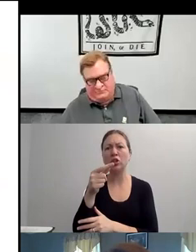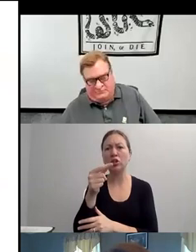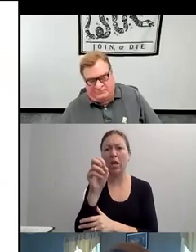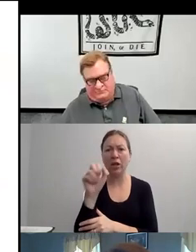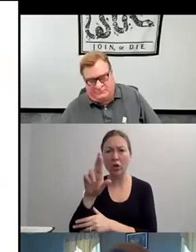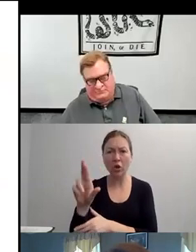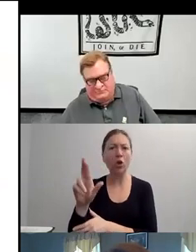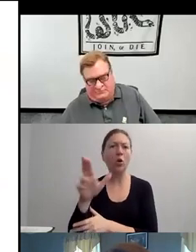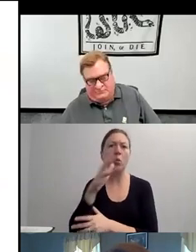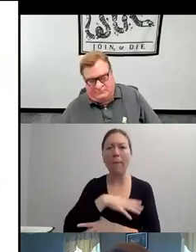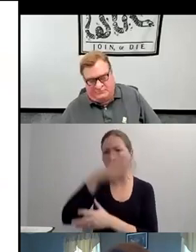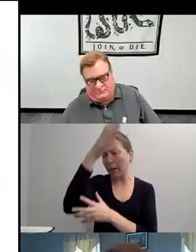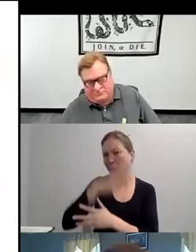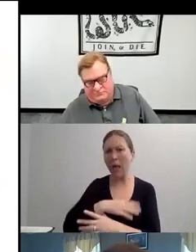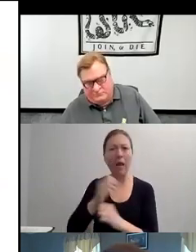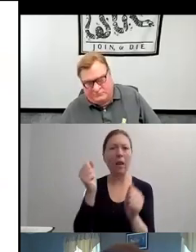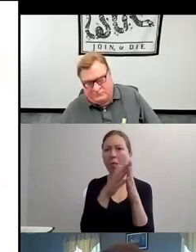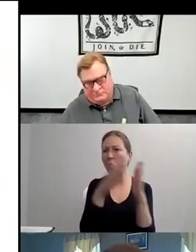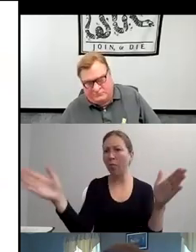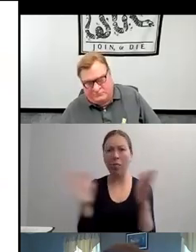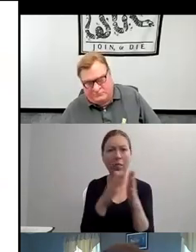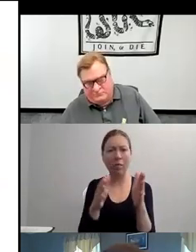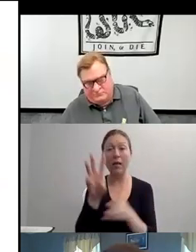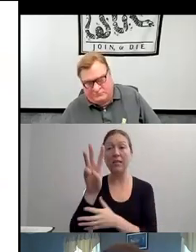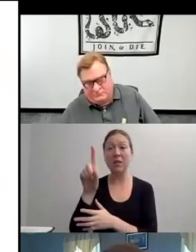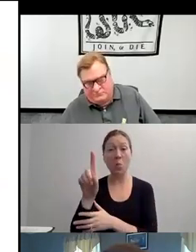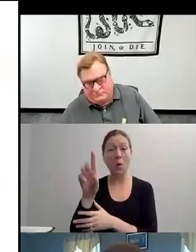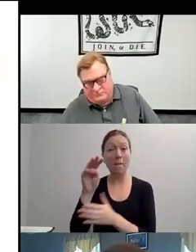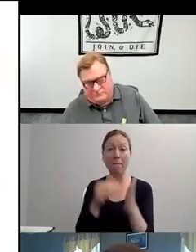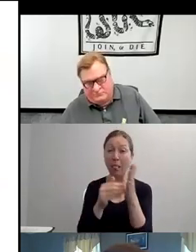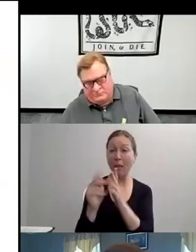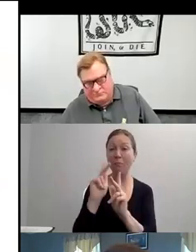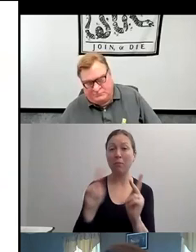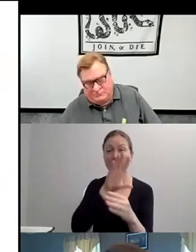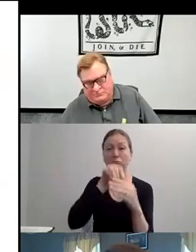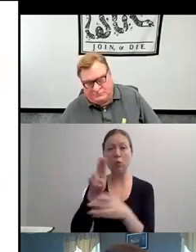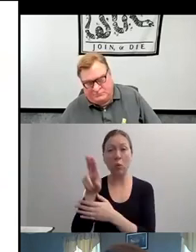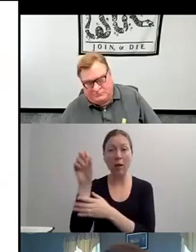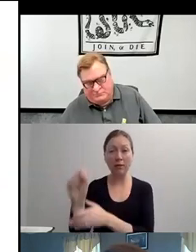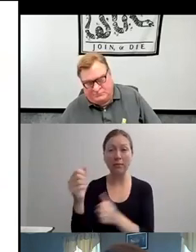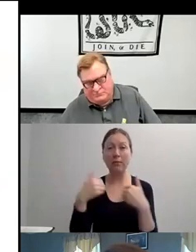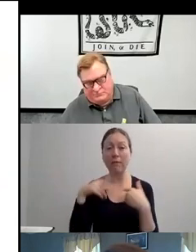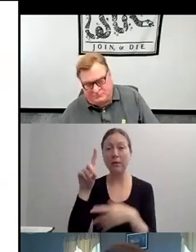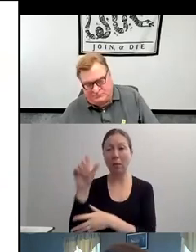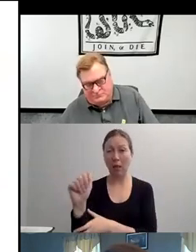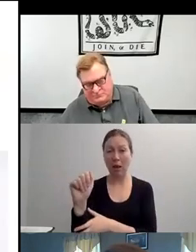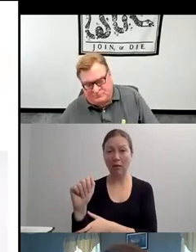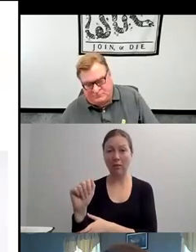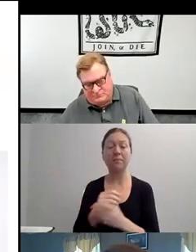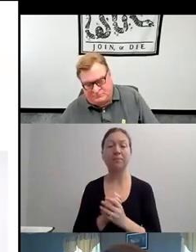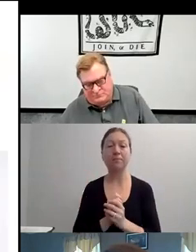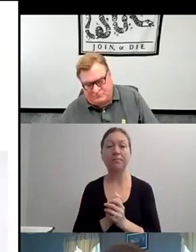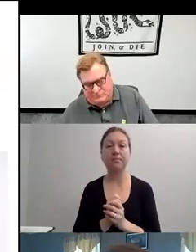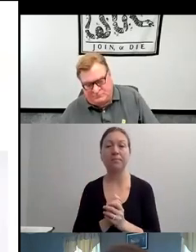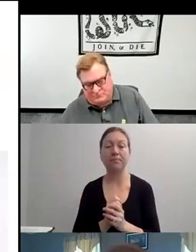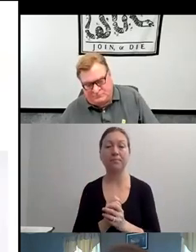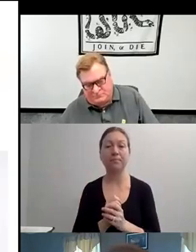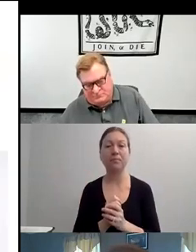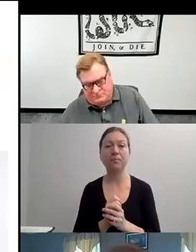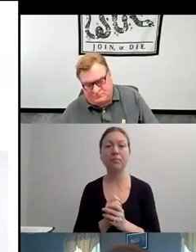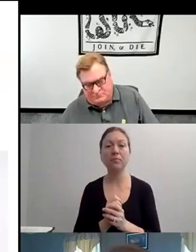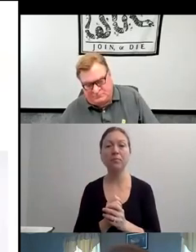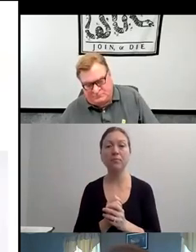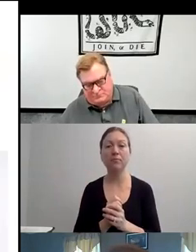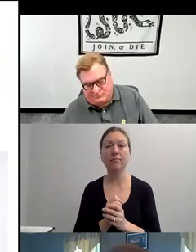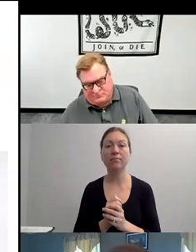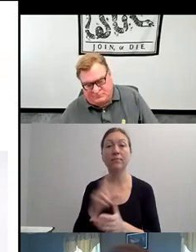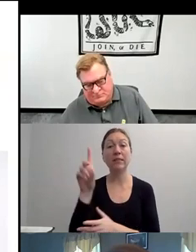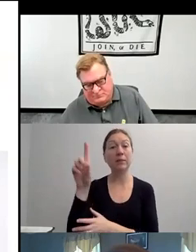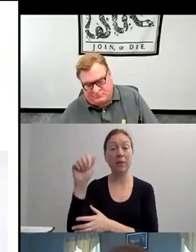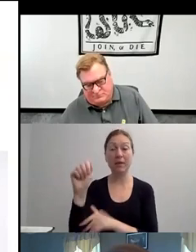THAT DEFINES DISABILITY AS A SIGNIFICANT IMPAIRMENT, PHYSICAL OR MENTAL, IN MAYOR LIFE ACTIVITIES.